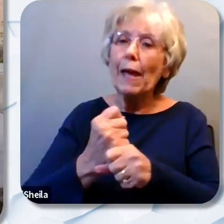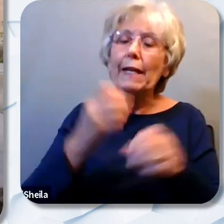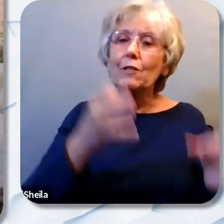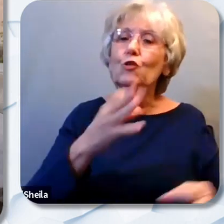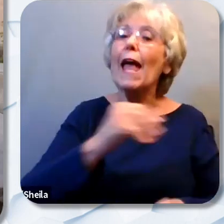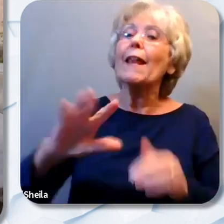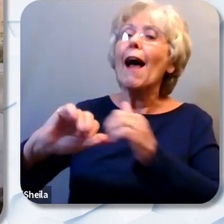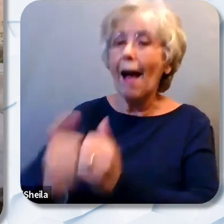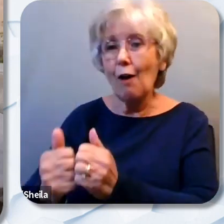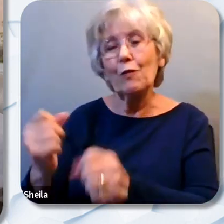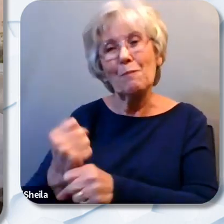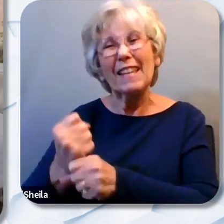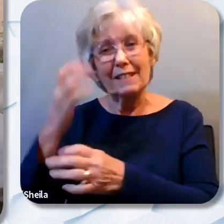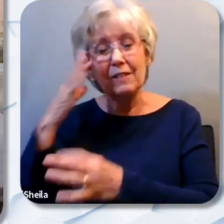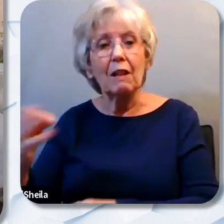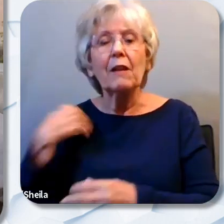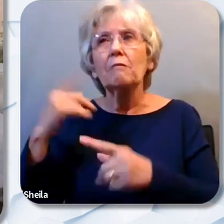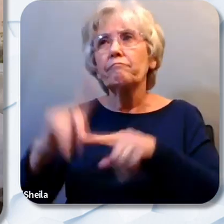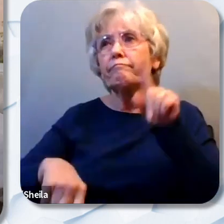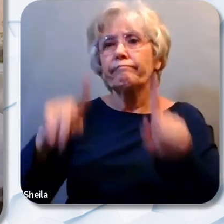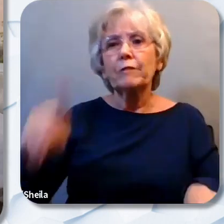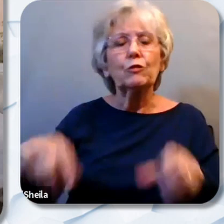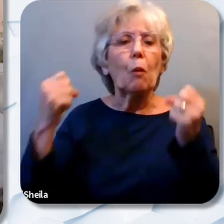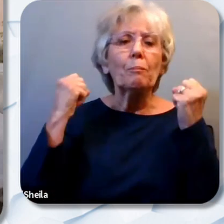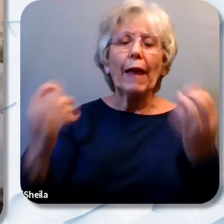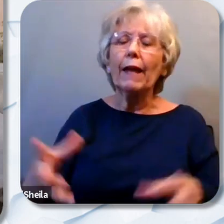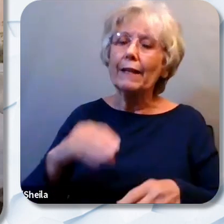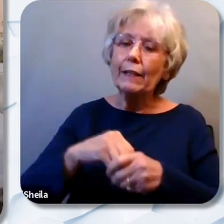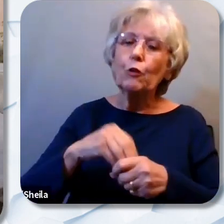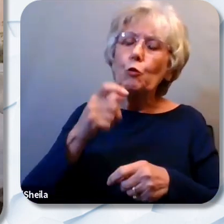there's currently so much variation across the State and who oversees early learning programs,